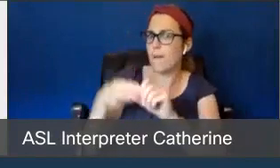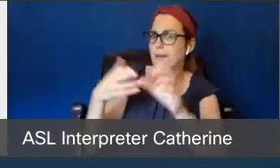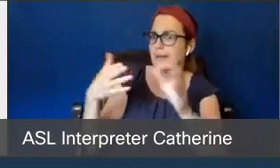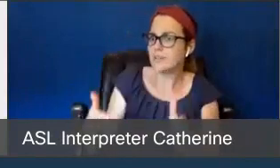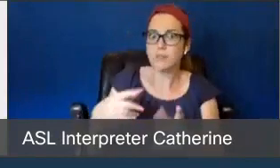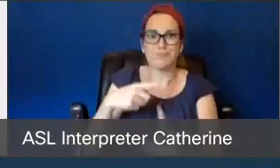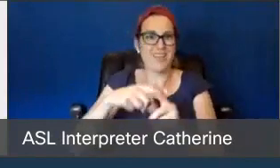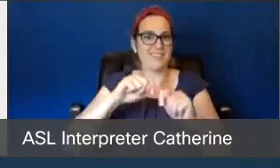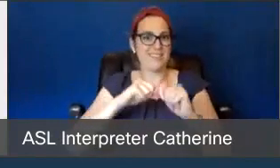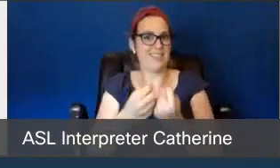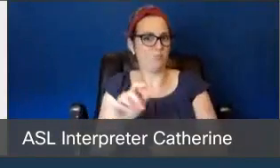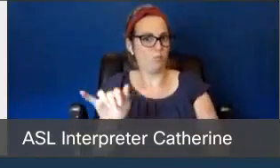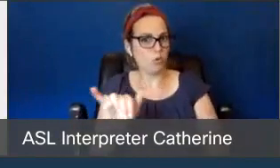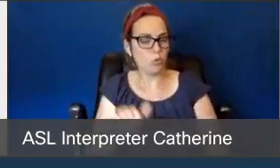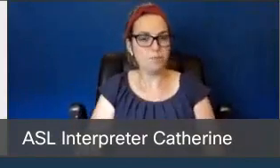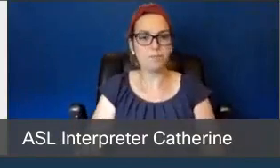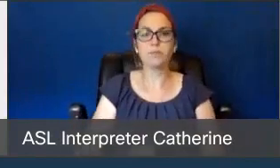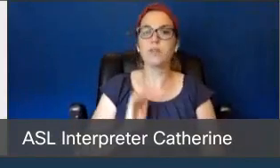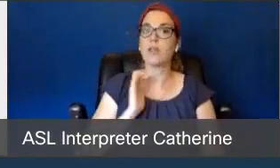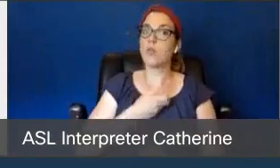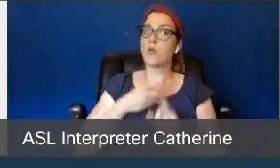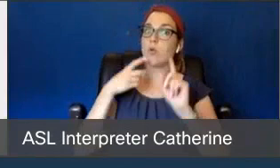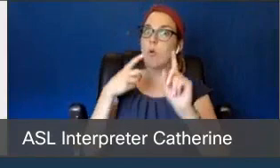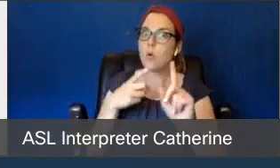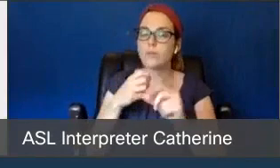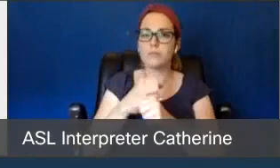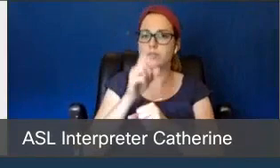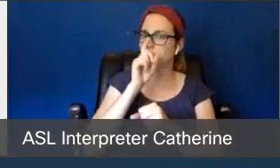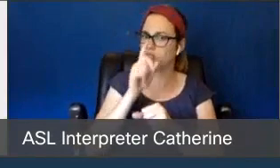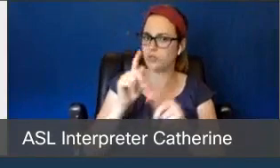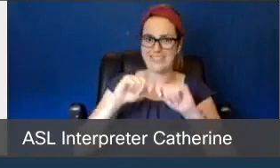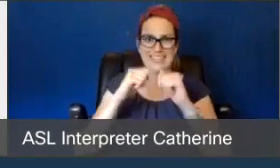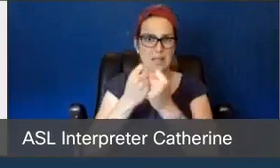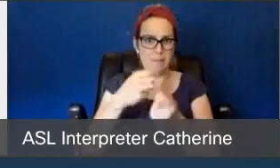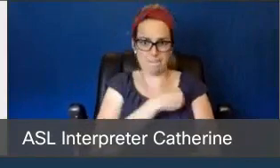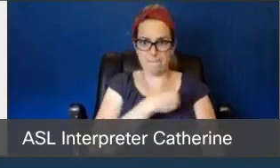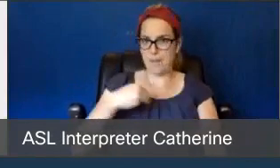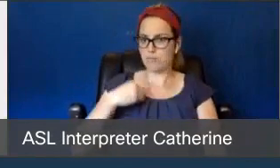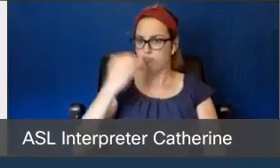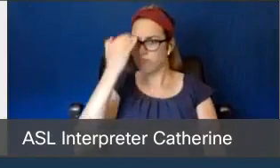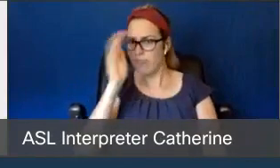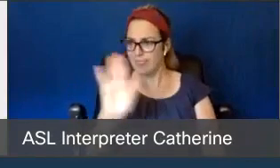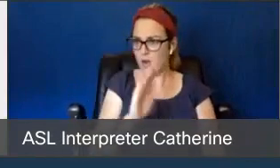The goal here is to keep team members working in their correct lane, not working outside their area